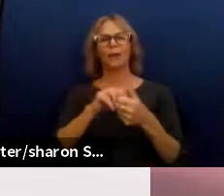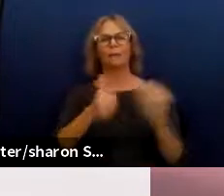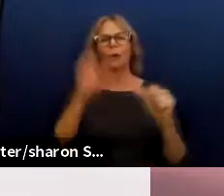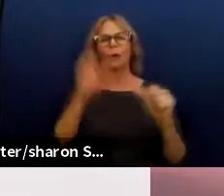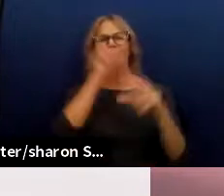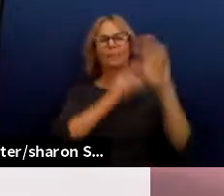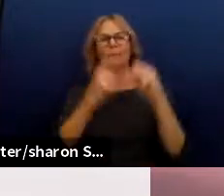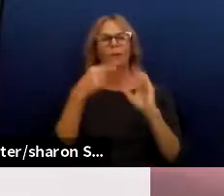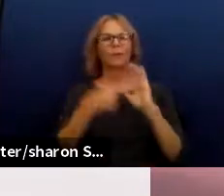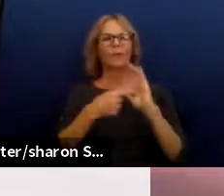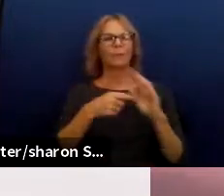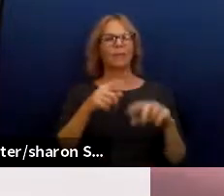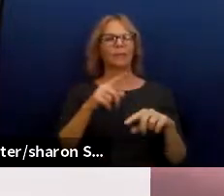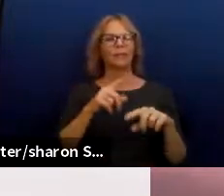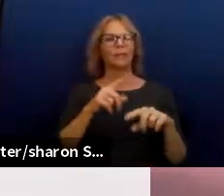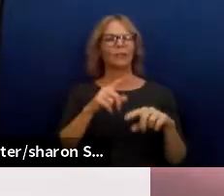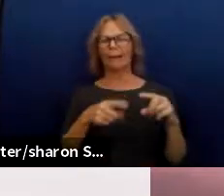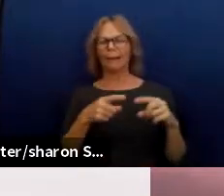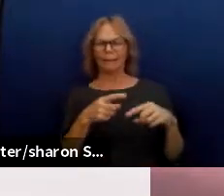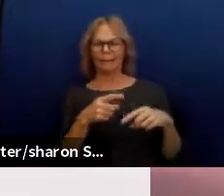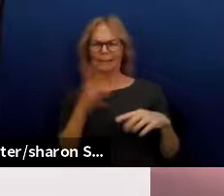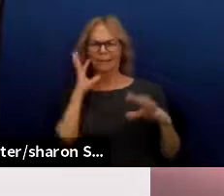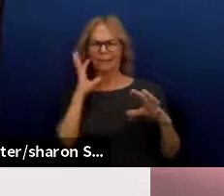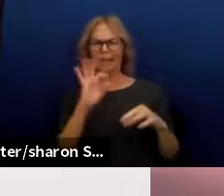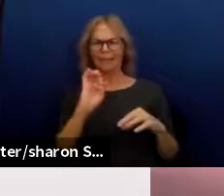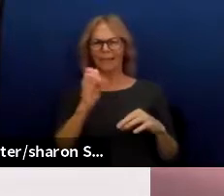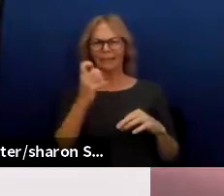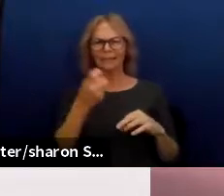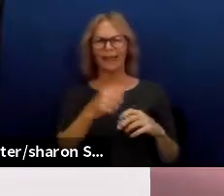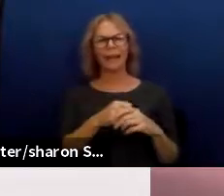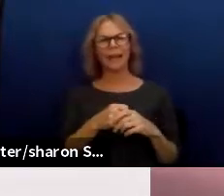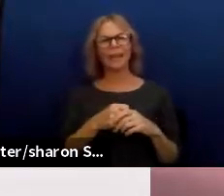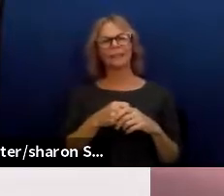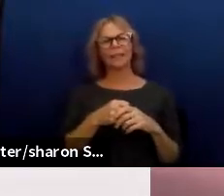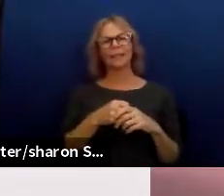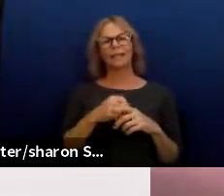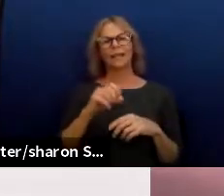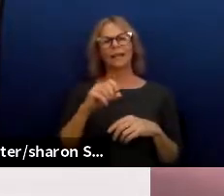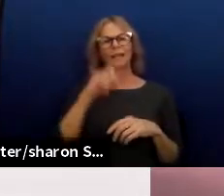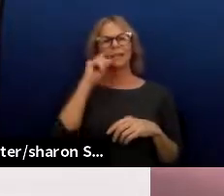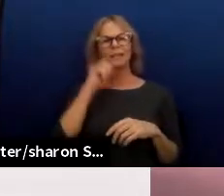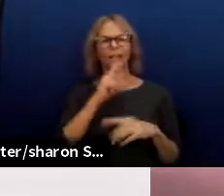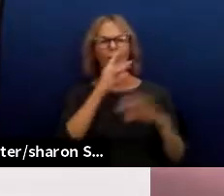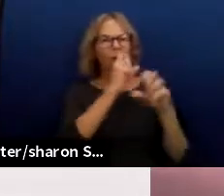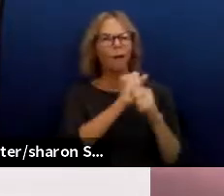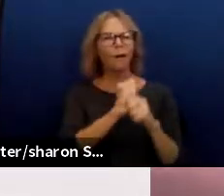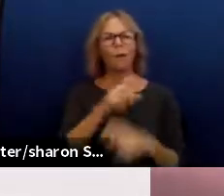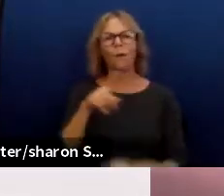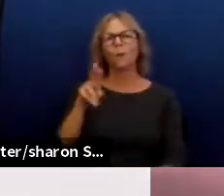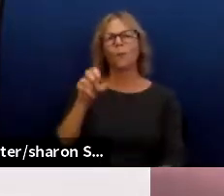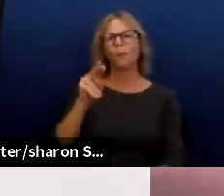you cannot tell a person's sex, biological sex, gender identity, sexual orientation, or their pronouns, by based on their appearance,